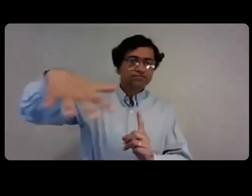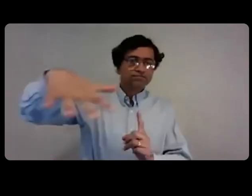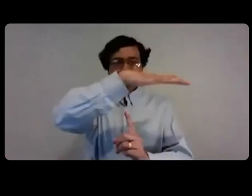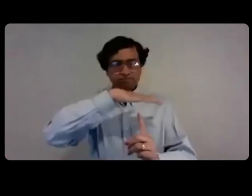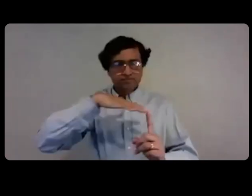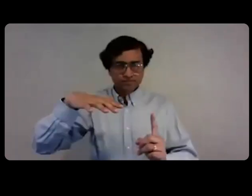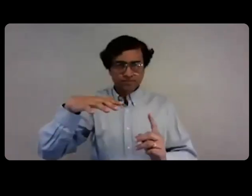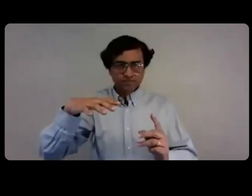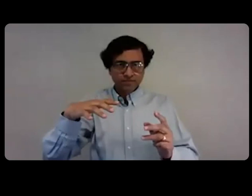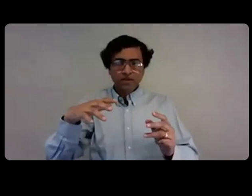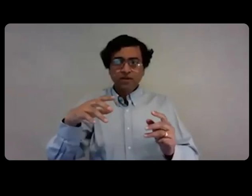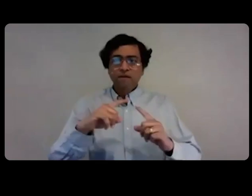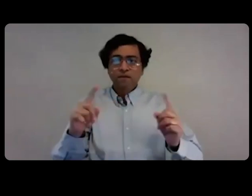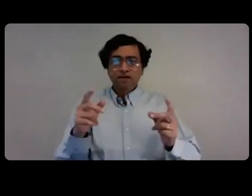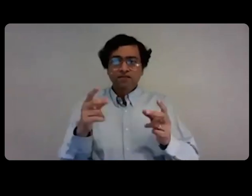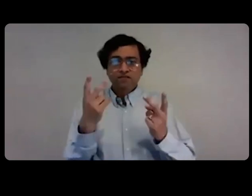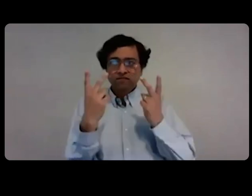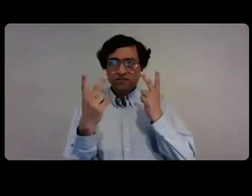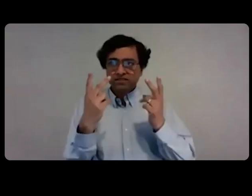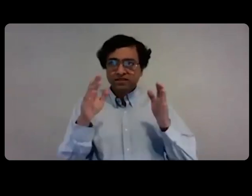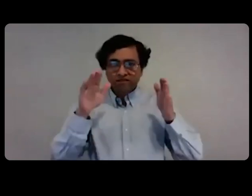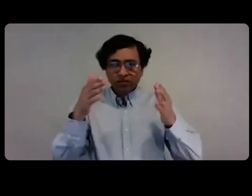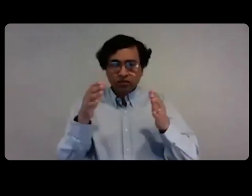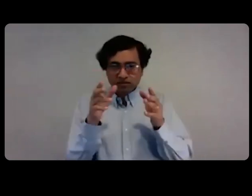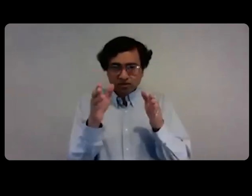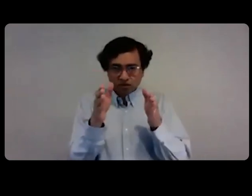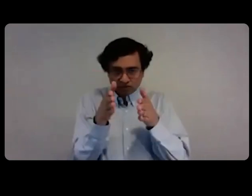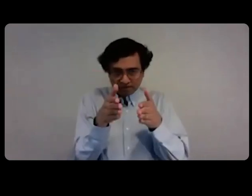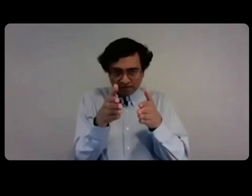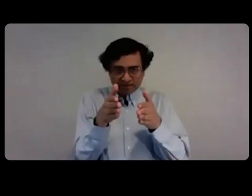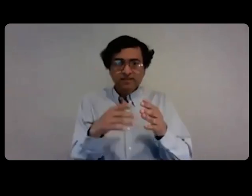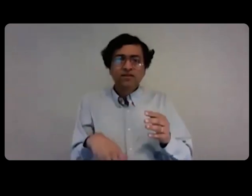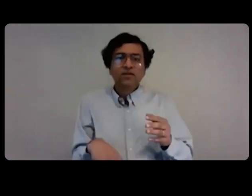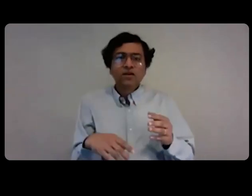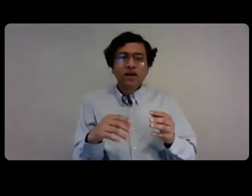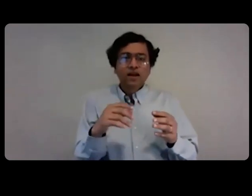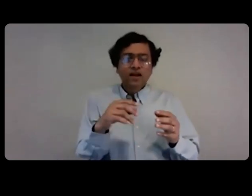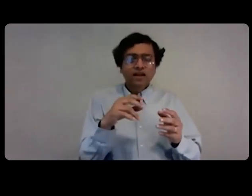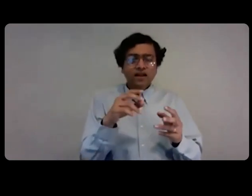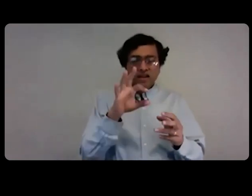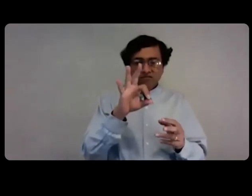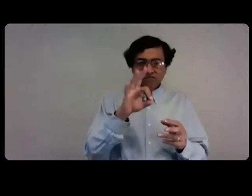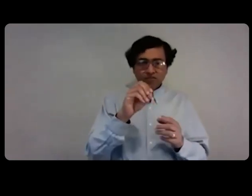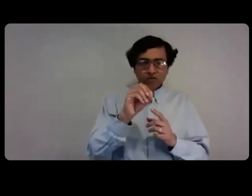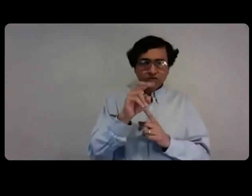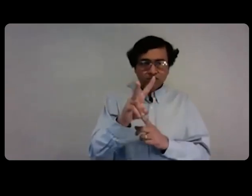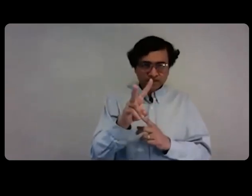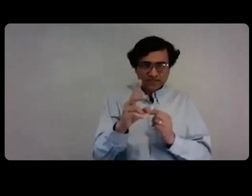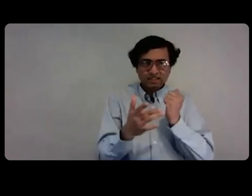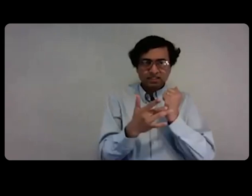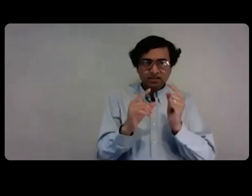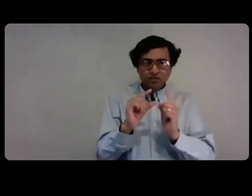So vision is quite different than hearing. Those of you who are hearing know that you can hear sounds from a 360° all over